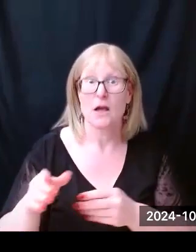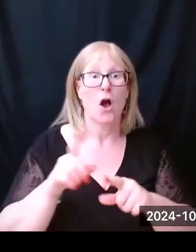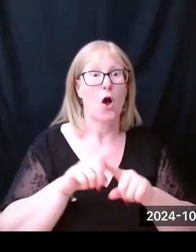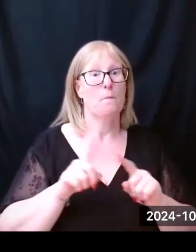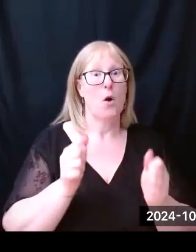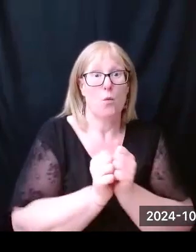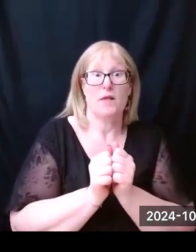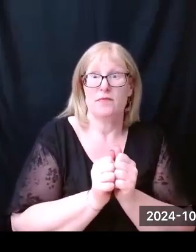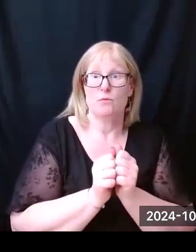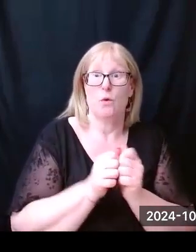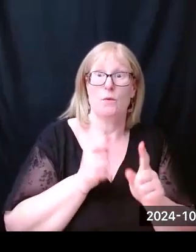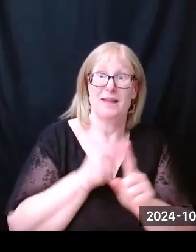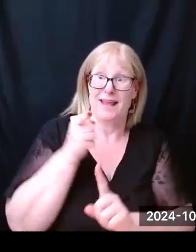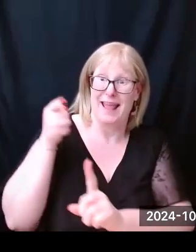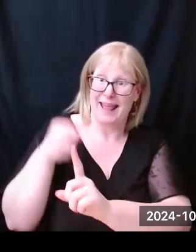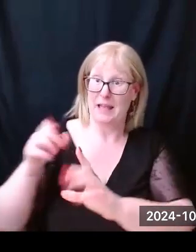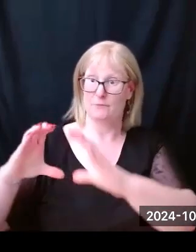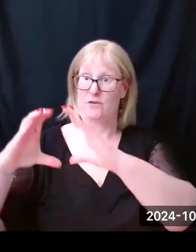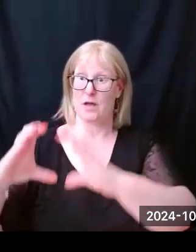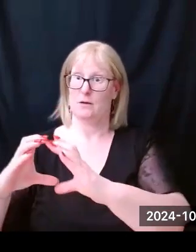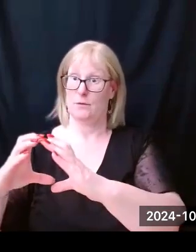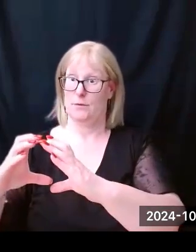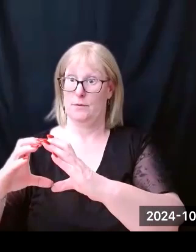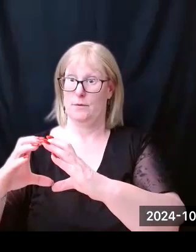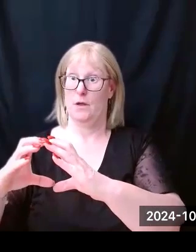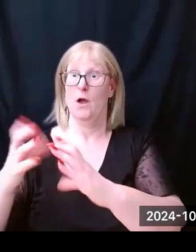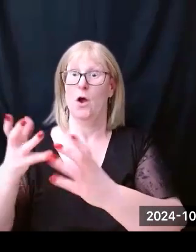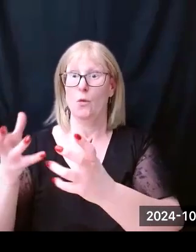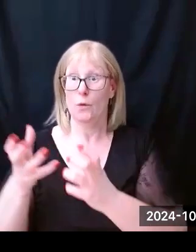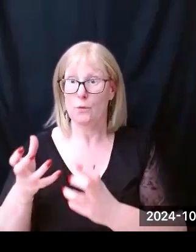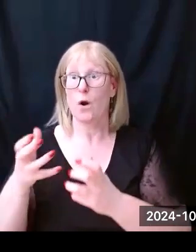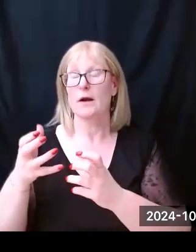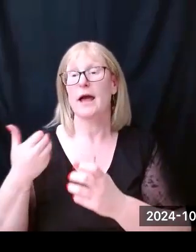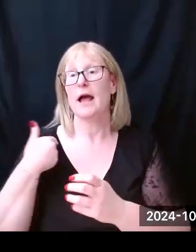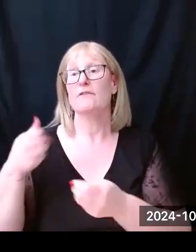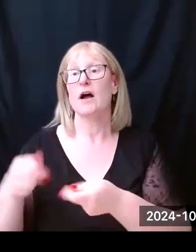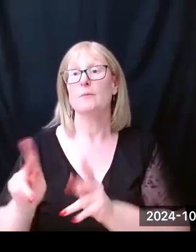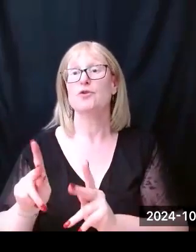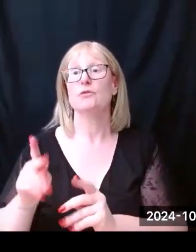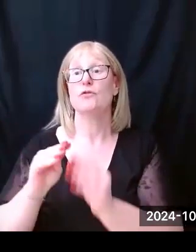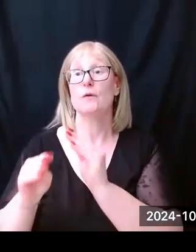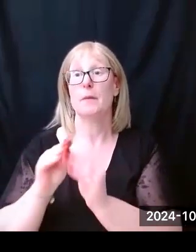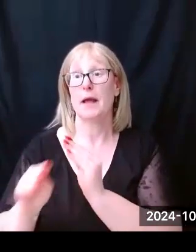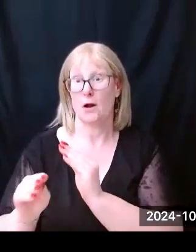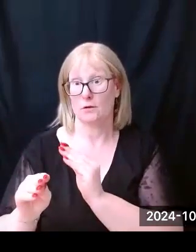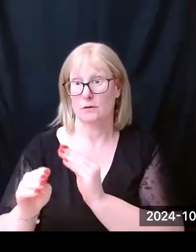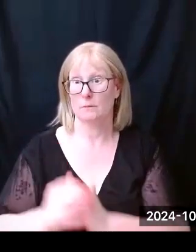need to offer those opportunities for repair. Now part of the reason that I do this is introduce